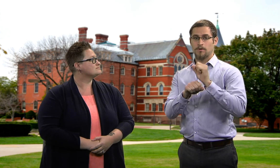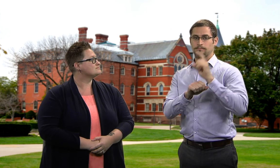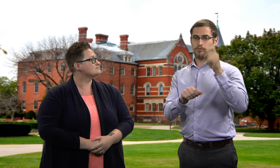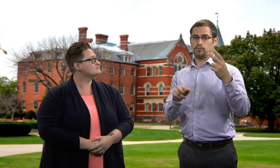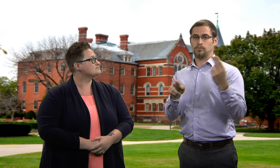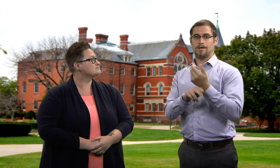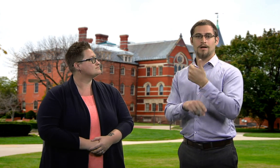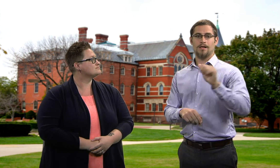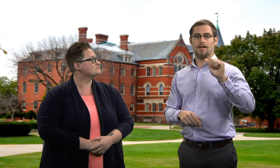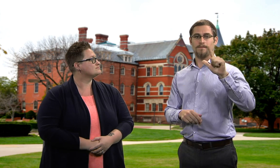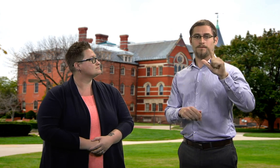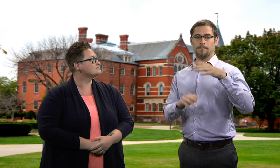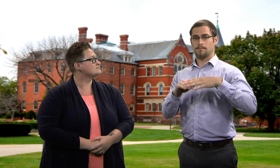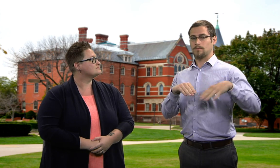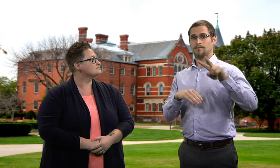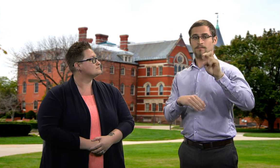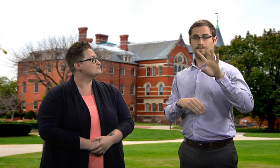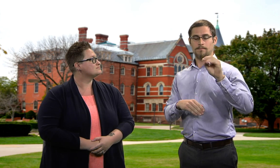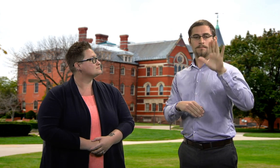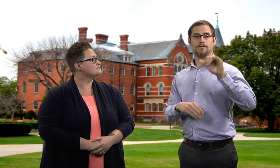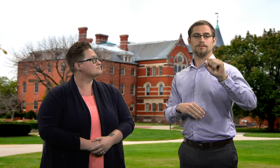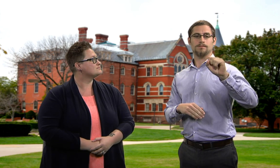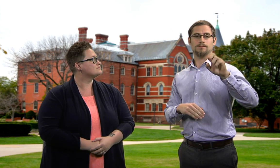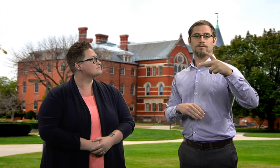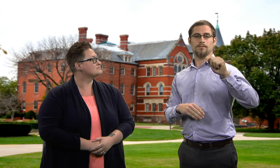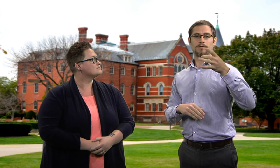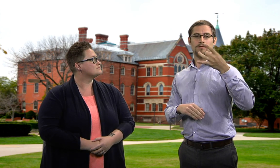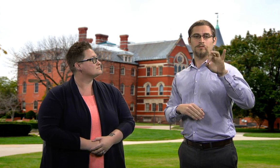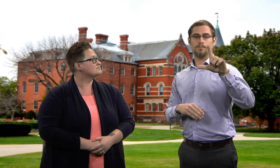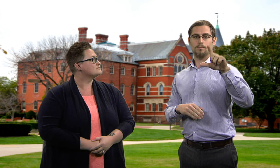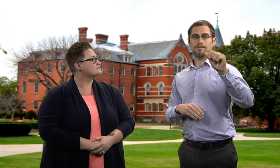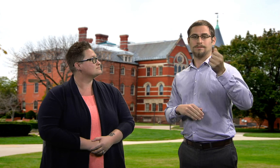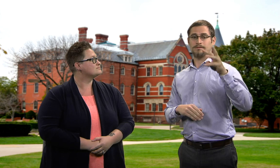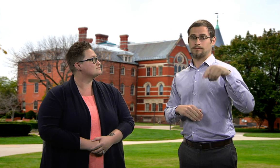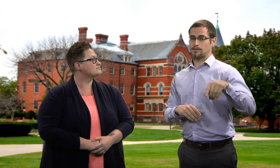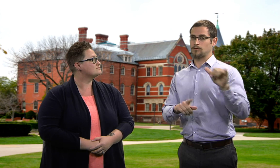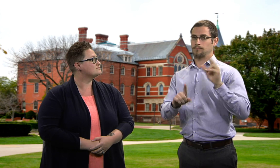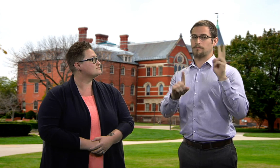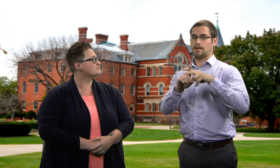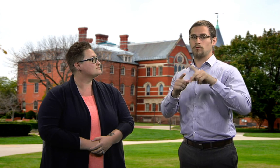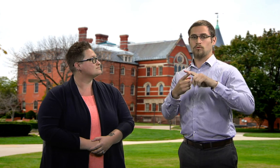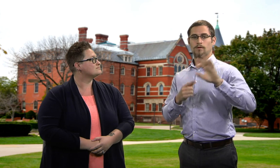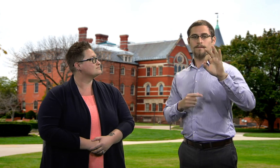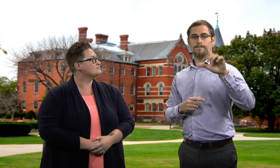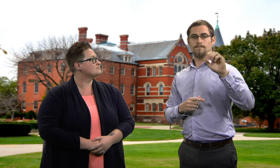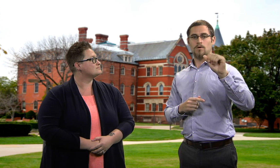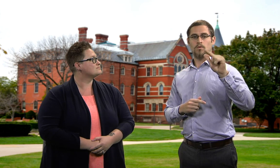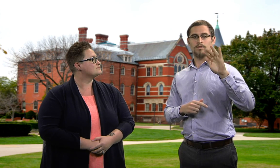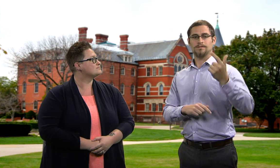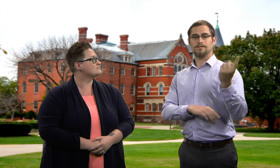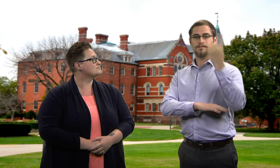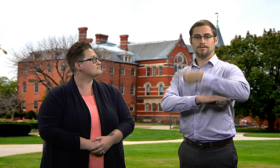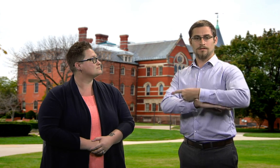Employees must use any annual leave hours above 240 by September 18, 2016. This also applies to the floating day.